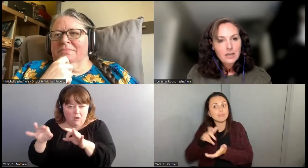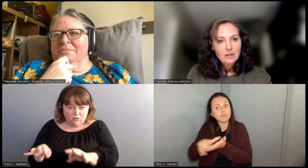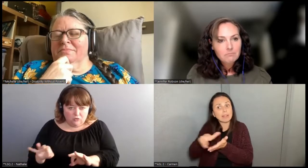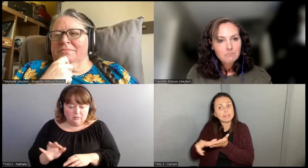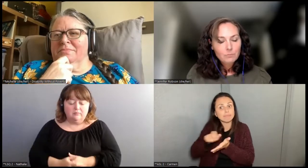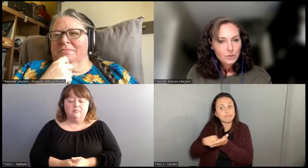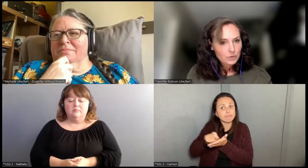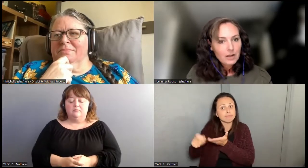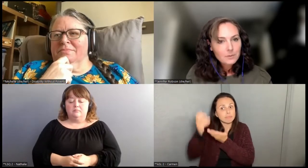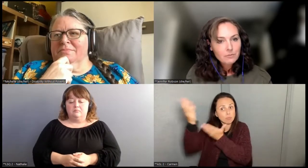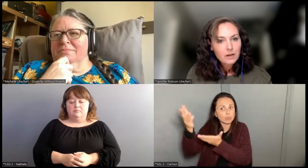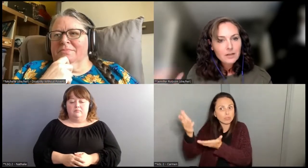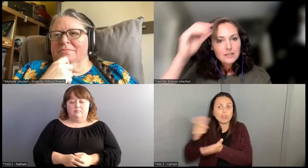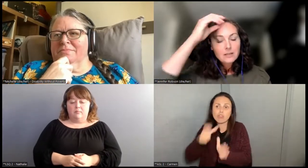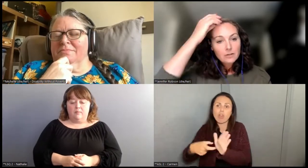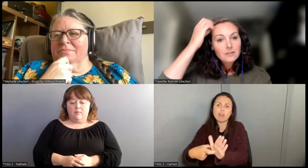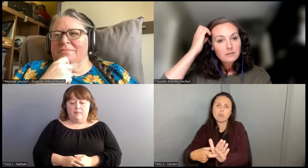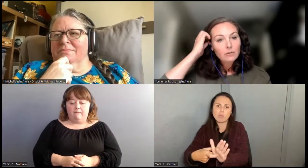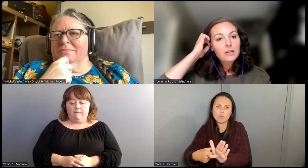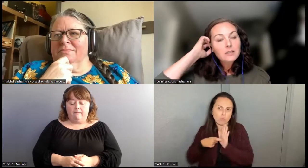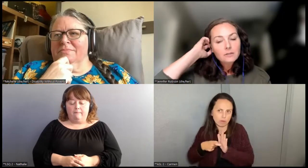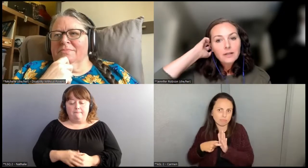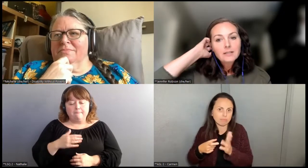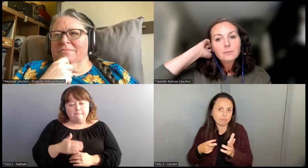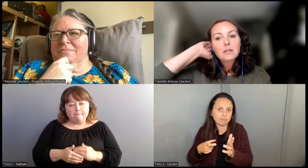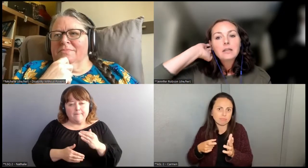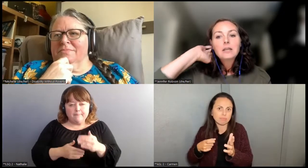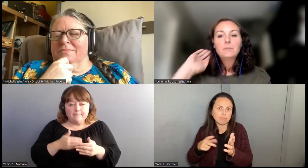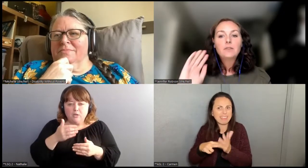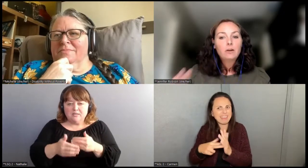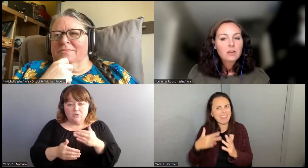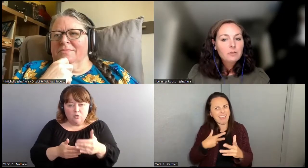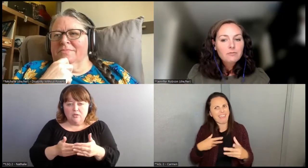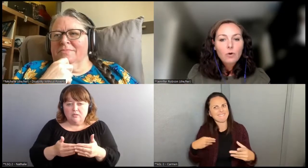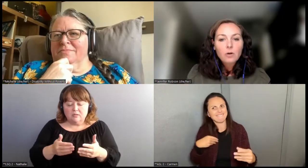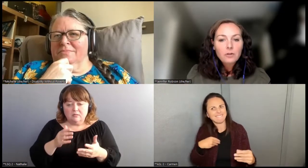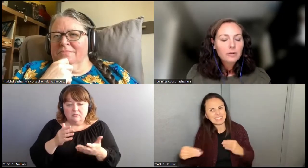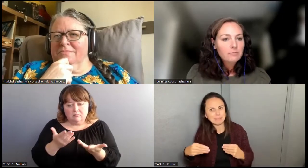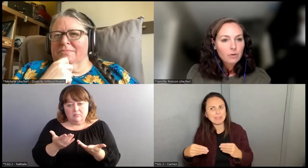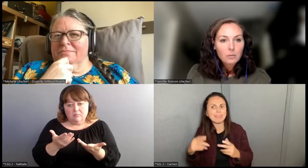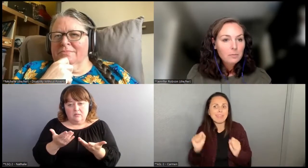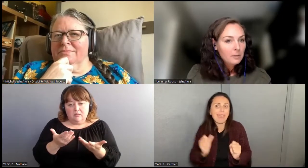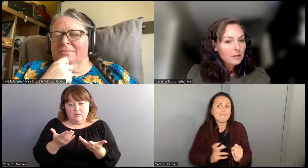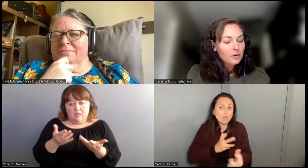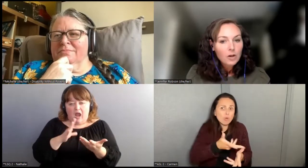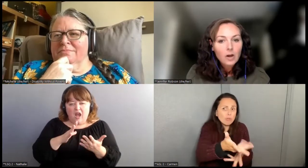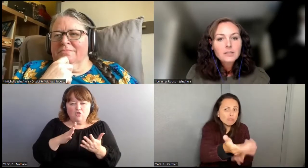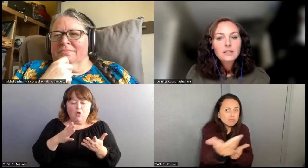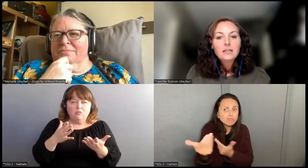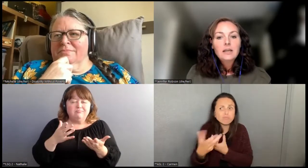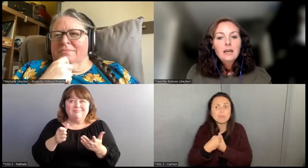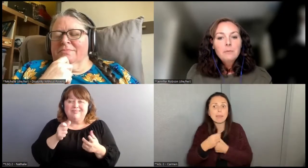PRESCRIBED. THIS IS A GREAT DEAL OF FLEXIBILITY IN THEREBY, FORMER OR INFORMAL, PUBLIC OR